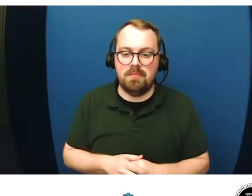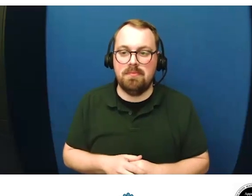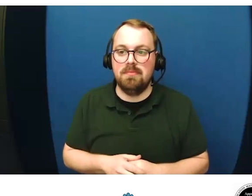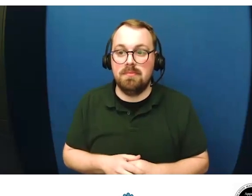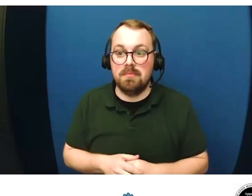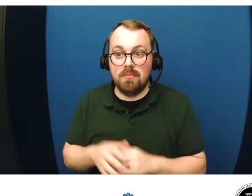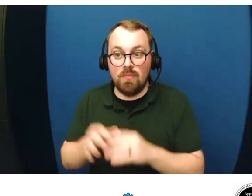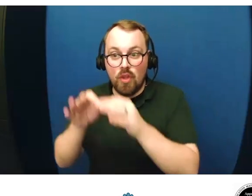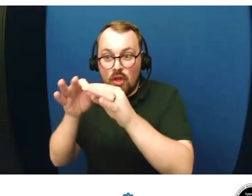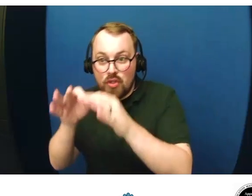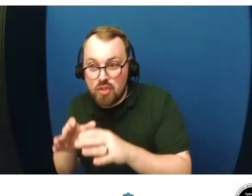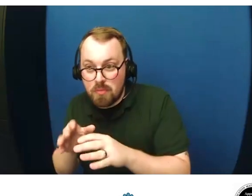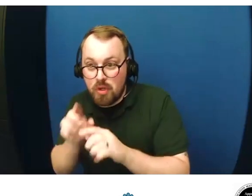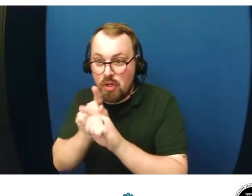Interpreter - Intervener.